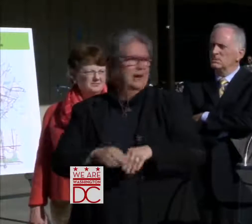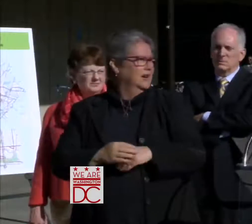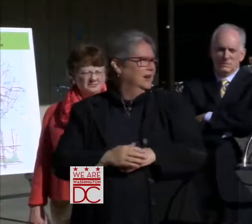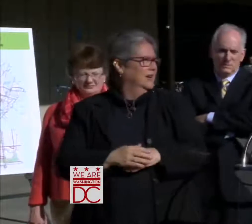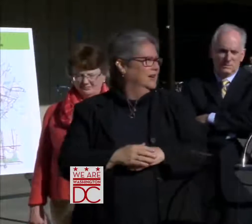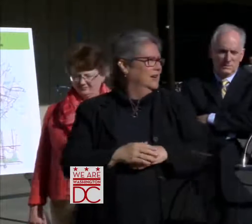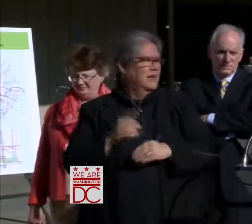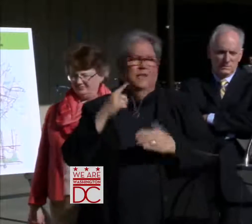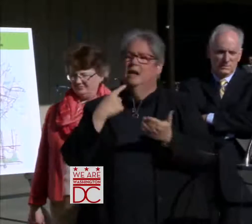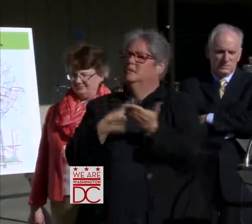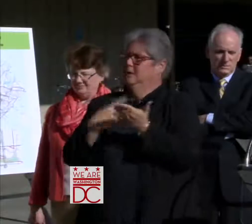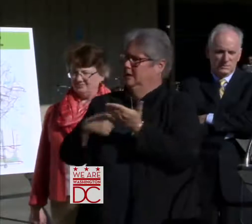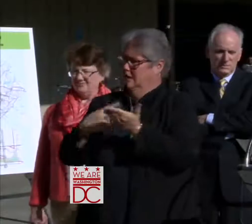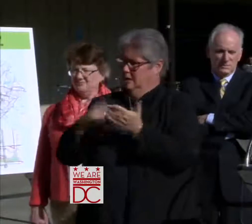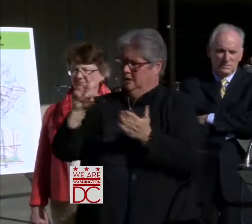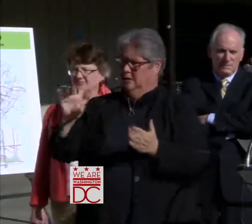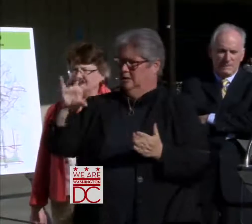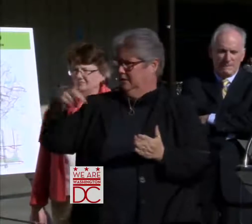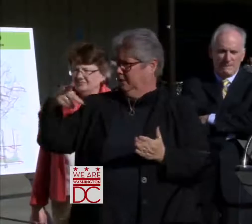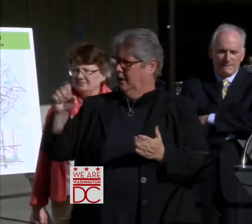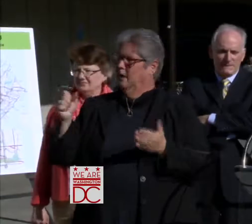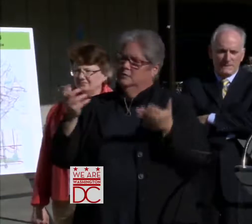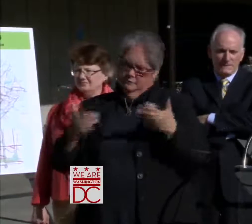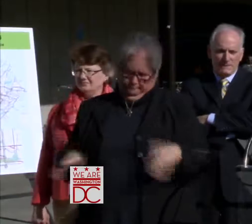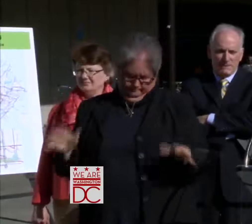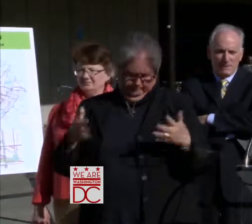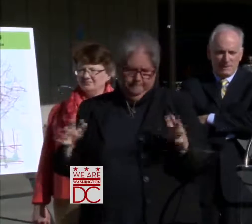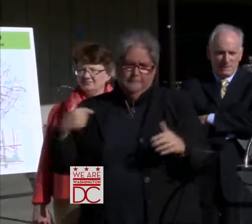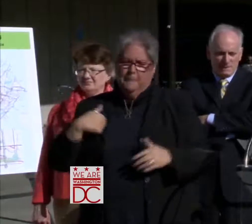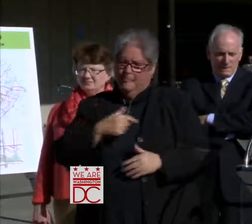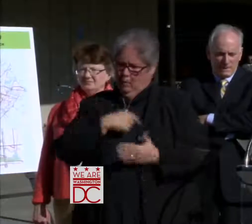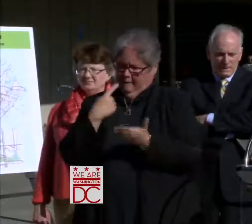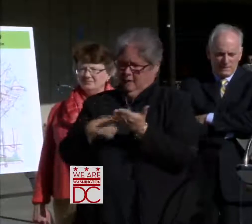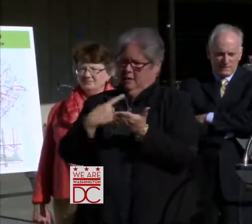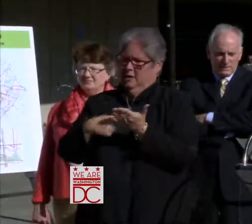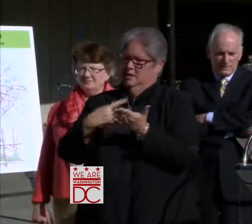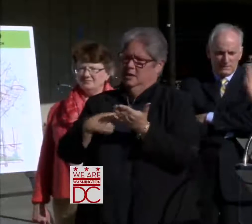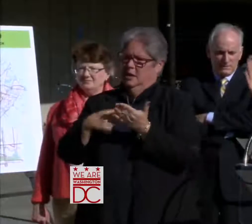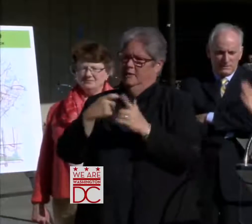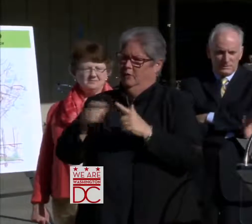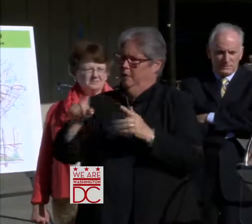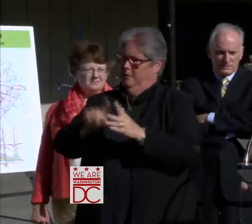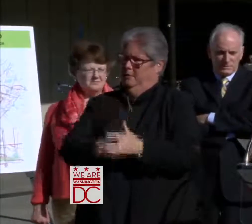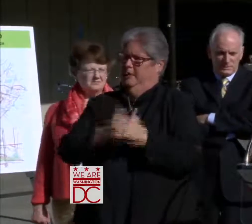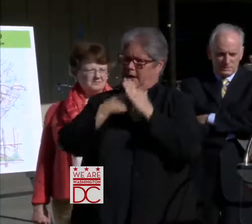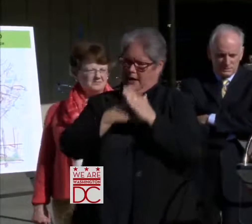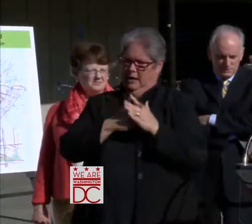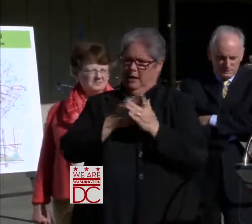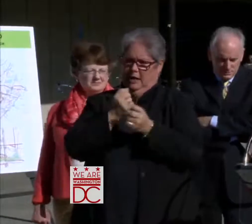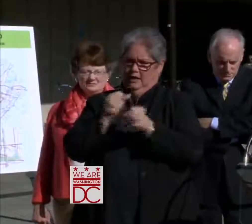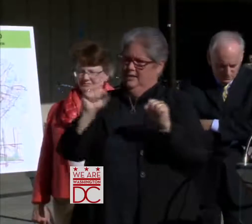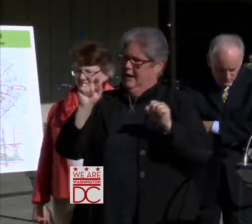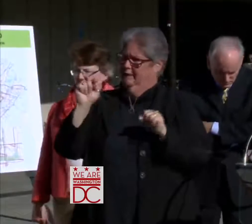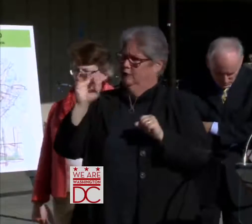THERE IS DISCUSSION WITH DCPS. WE HAVE DISCUSSED FROM THE OUTSIDE OF SAFETRACK THE